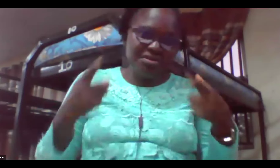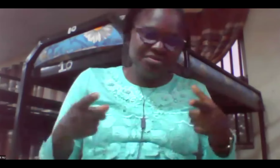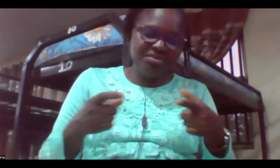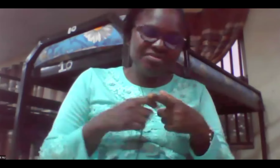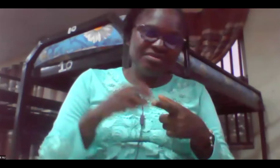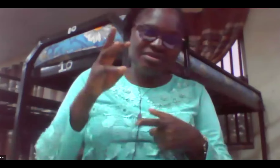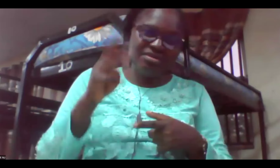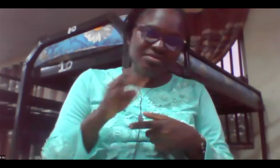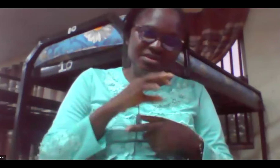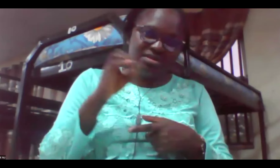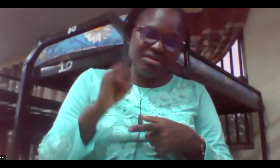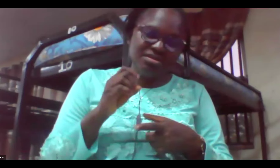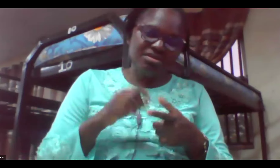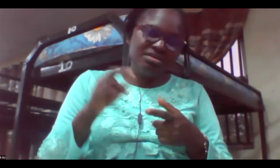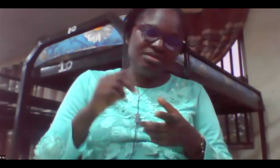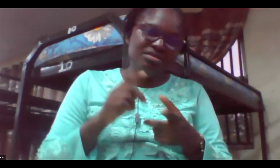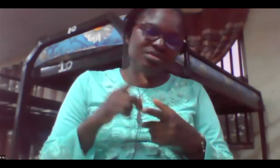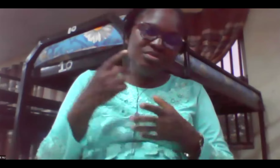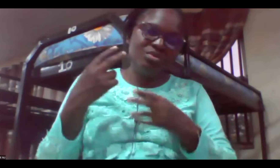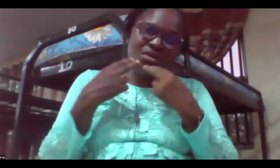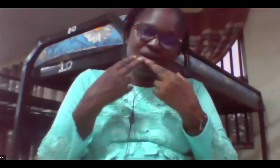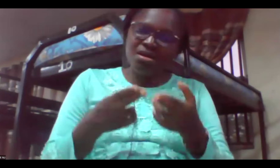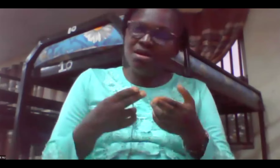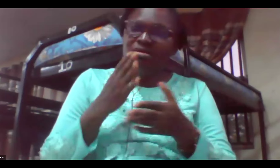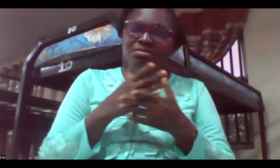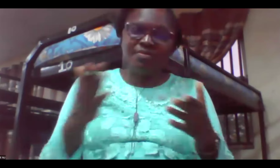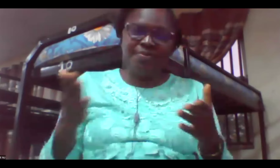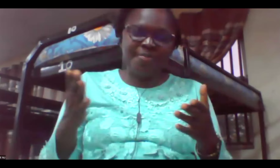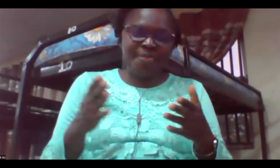that that we need you to. We need you to respond to some things. Please feel free.